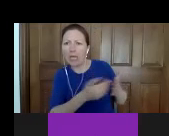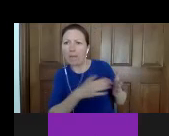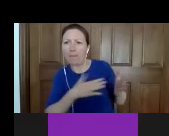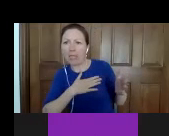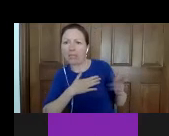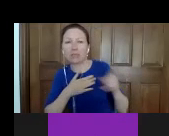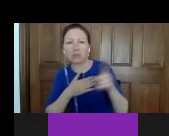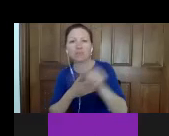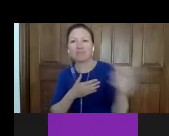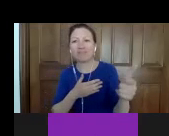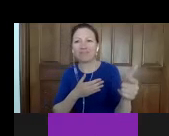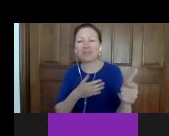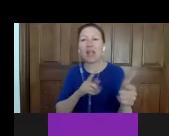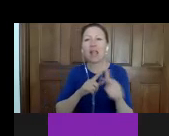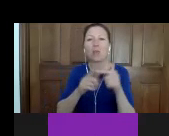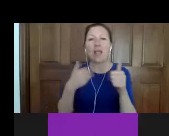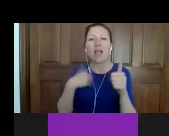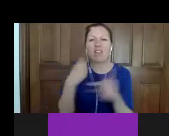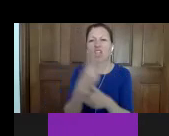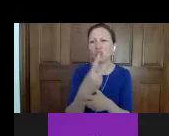And then it looks like we do have two or three questions in the Q&A.